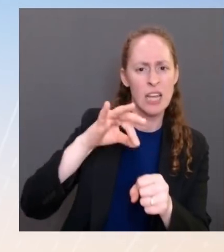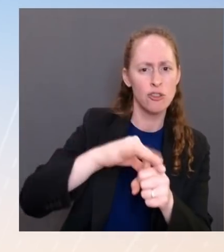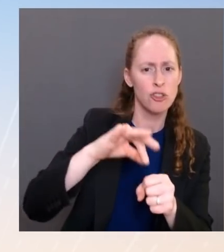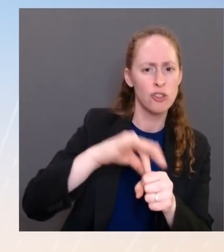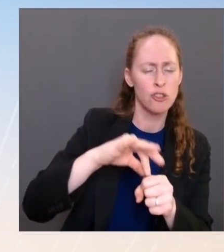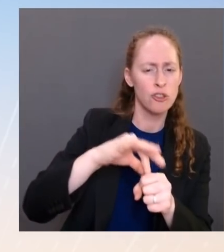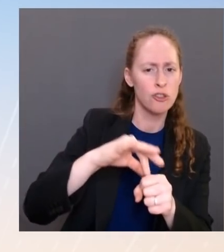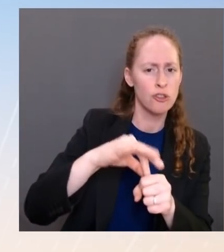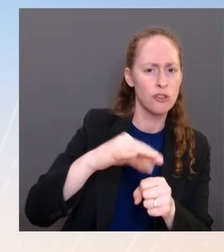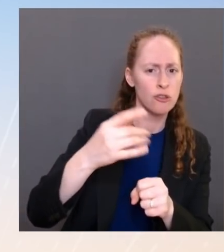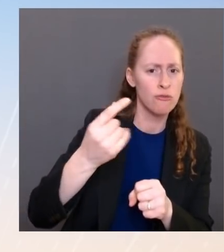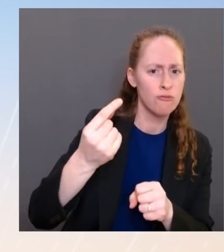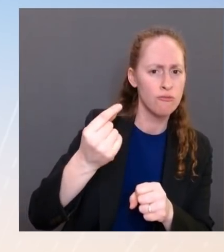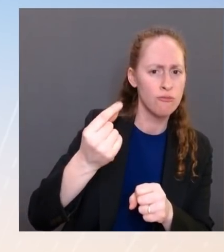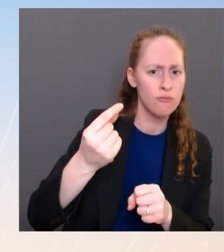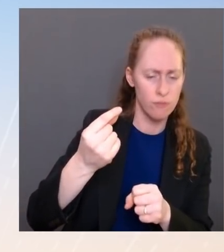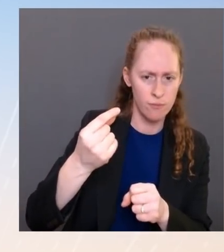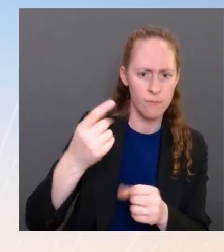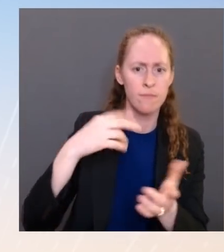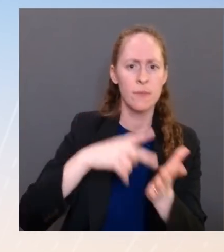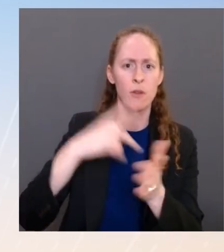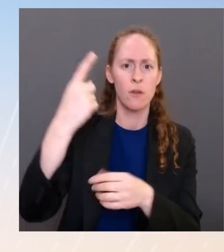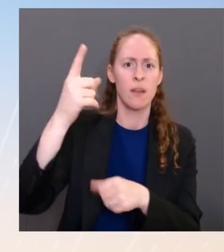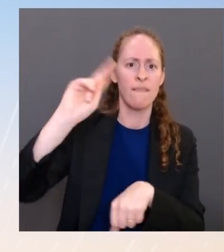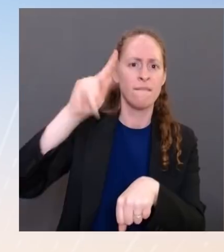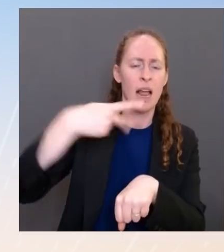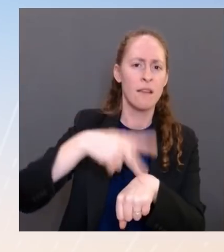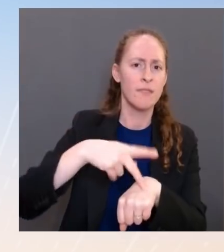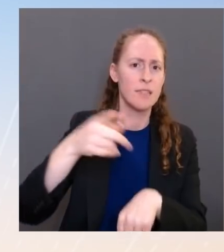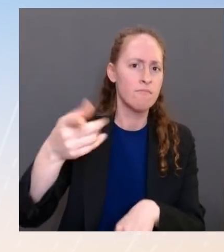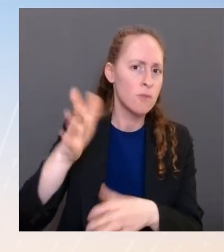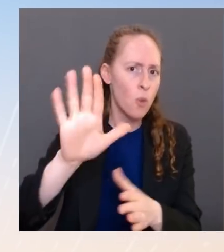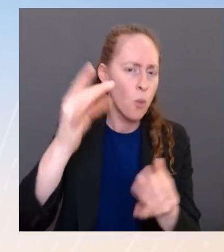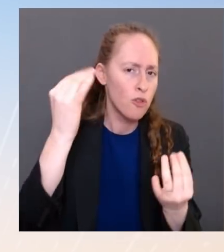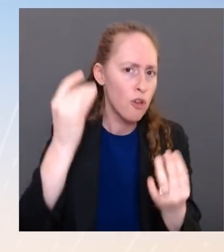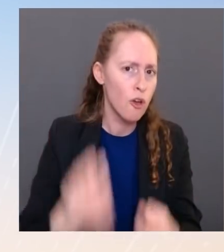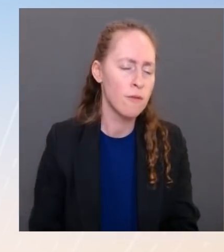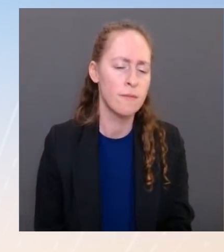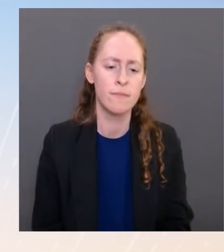On the presidential election in the Philippines -- I believe I have something in here.